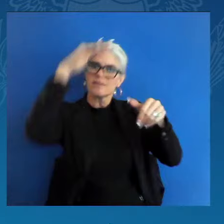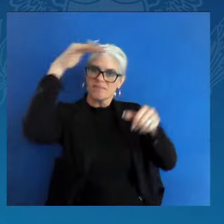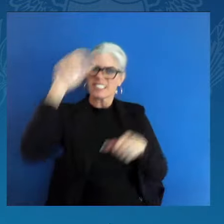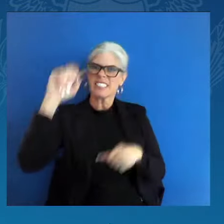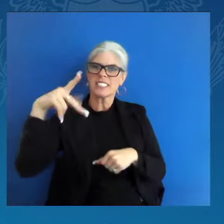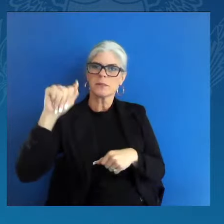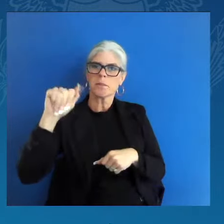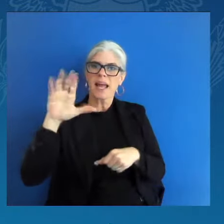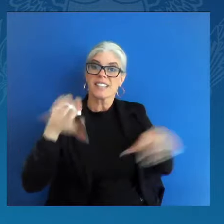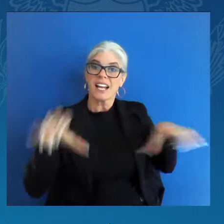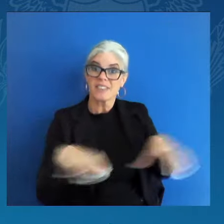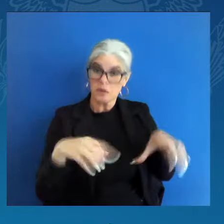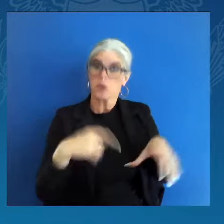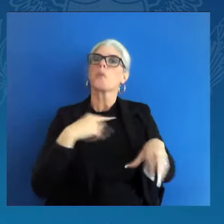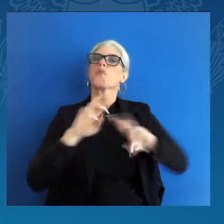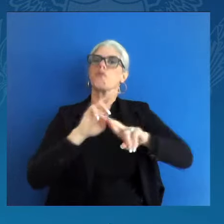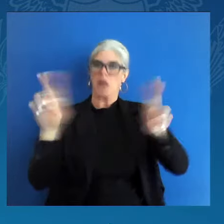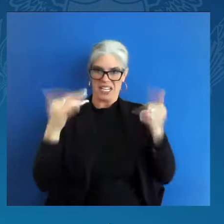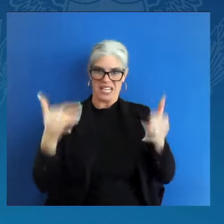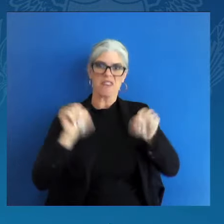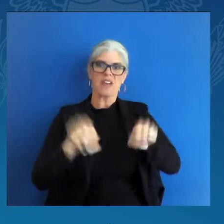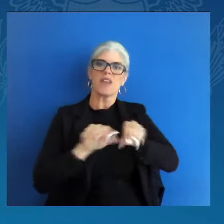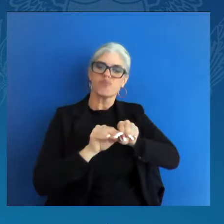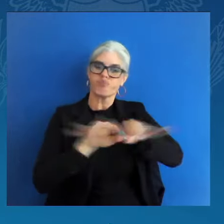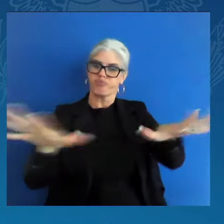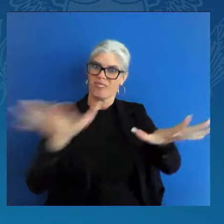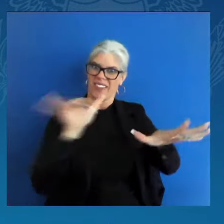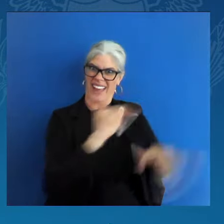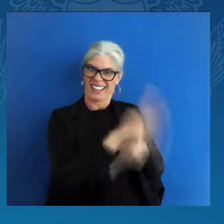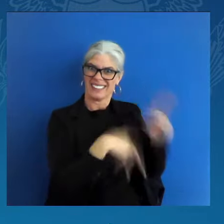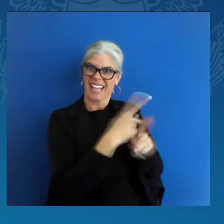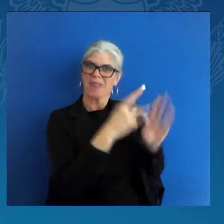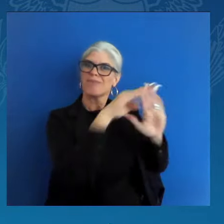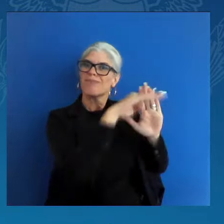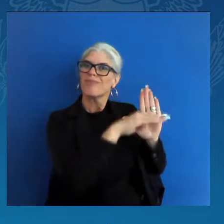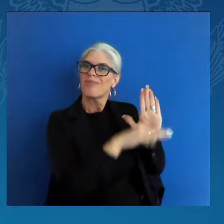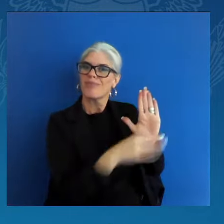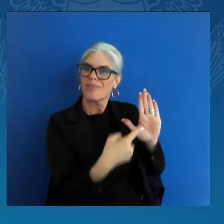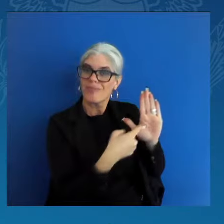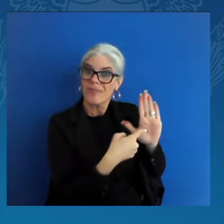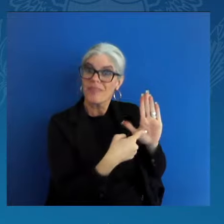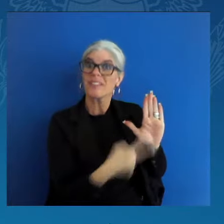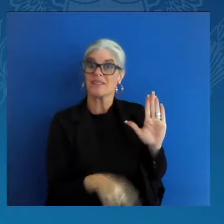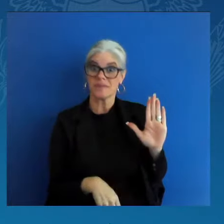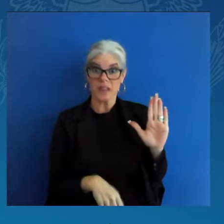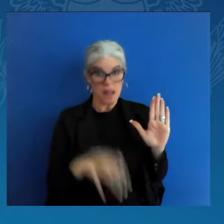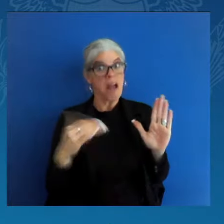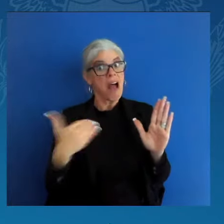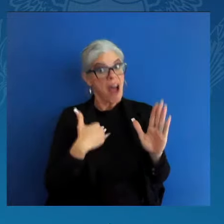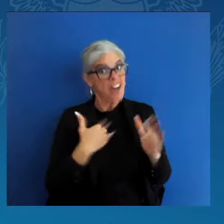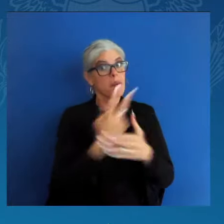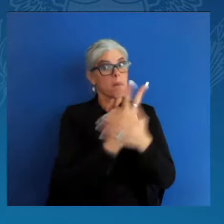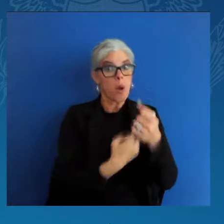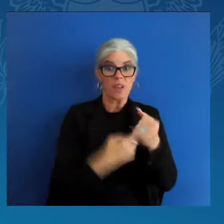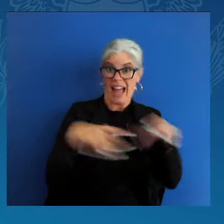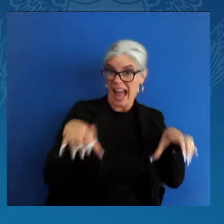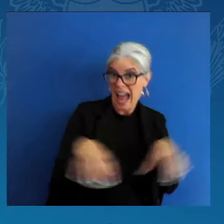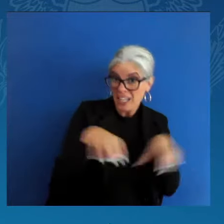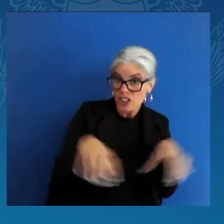This, I believe, is one of the most significant steps we have taken to shape the future of the commercial space industry.